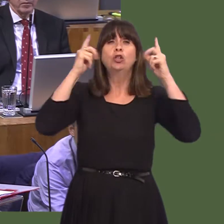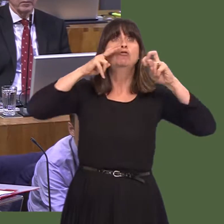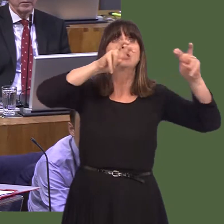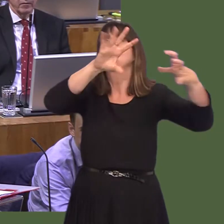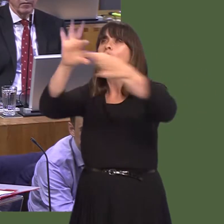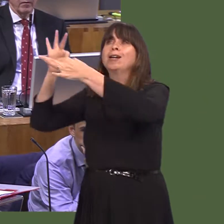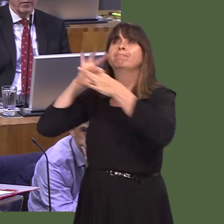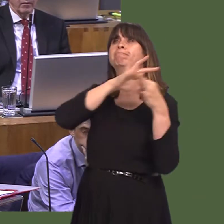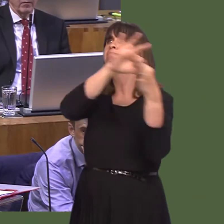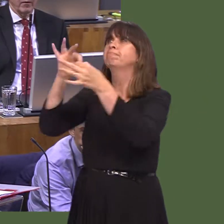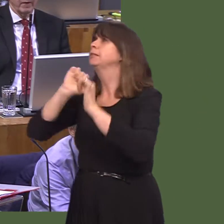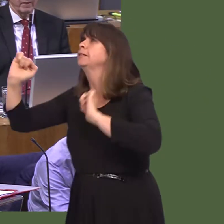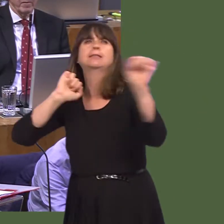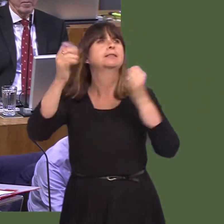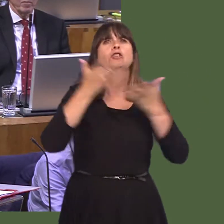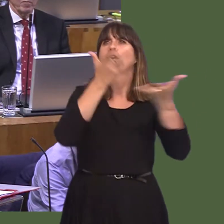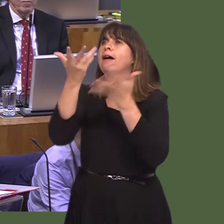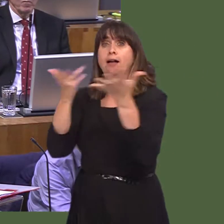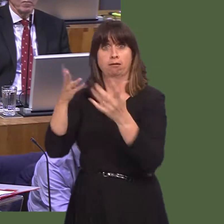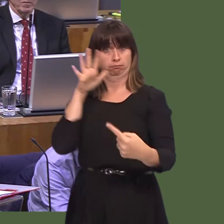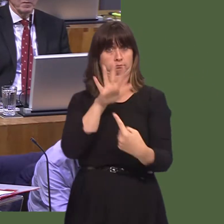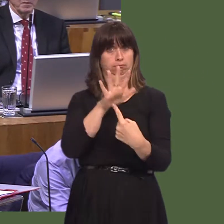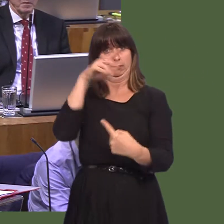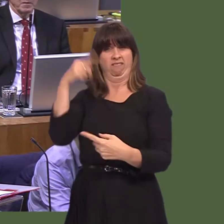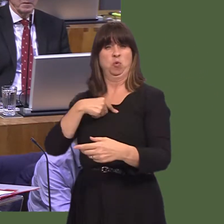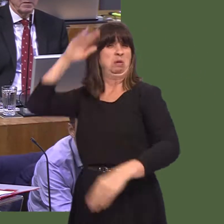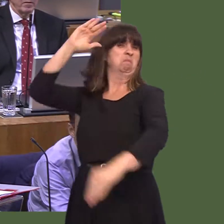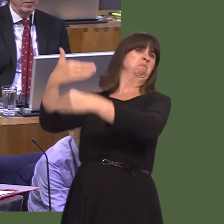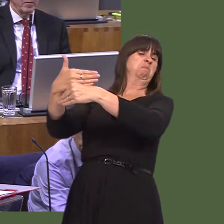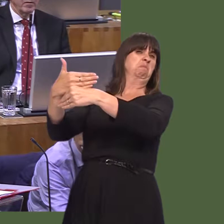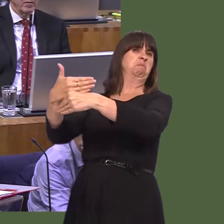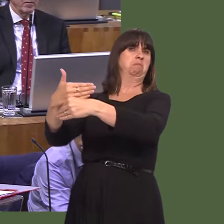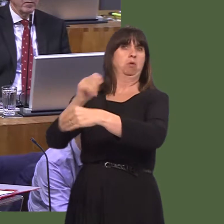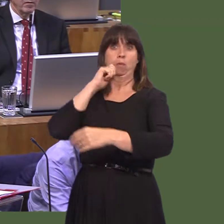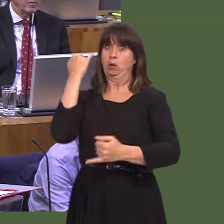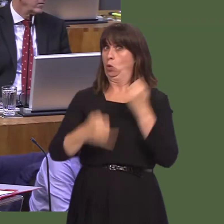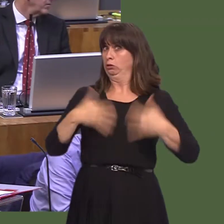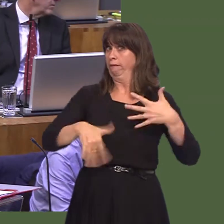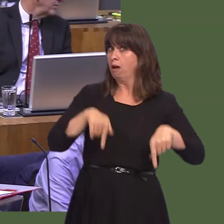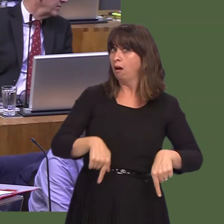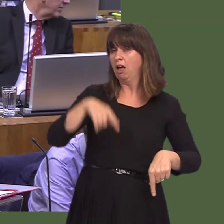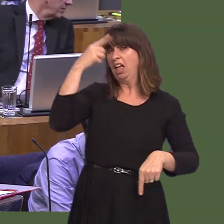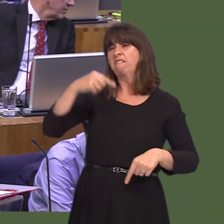And if the UK is seen as self-contained, that will be to the UK's detriment, and if it's seen as unwelcoming, that will be to the UK's detriment.